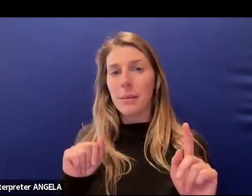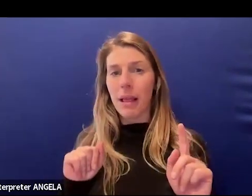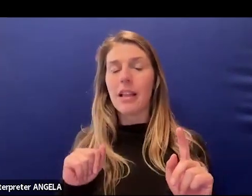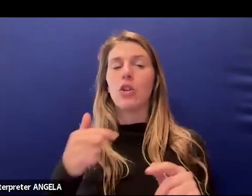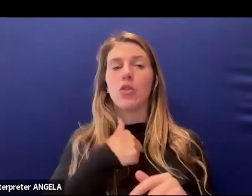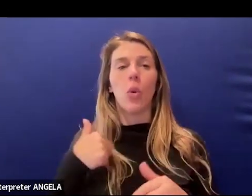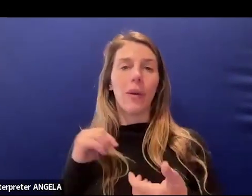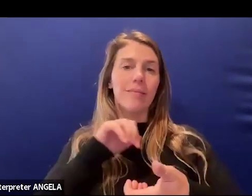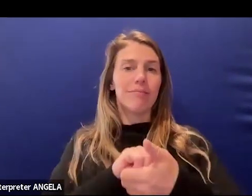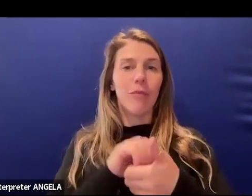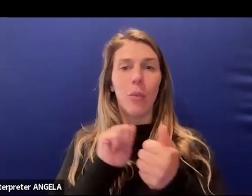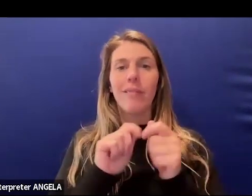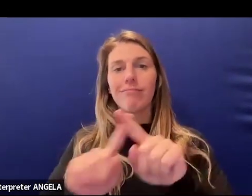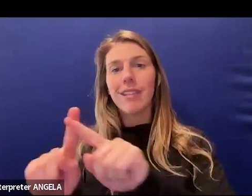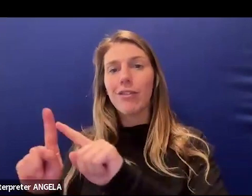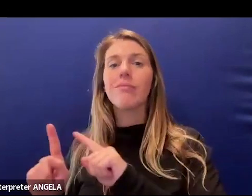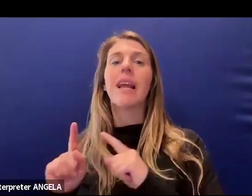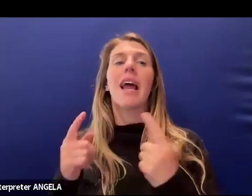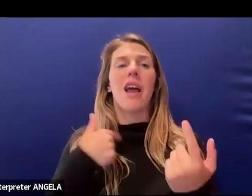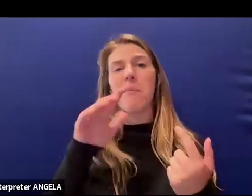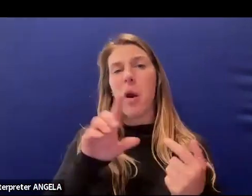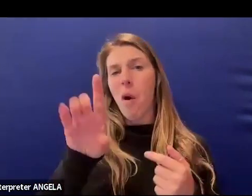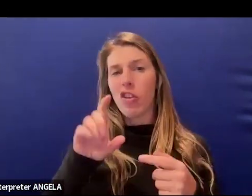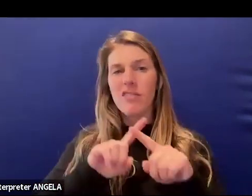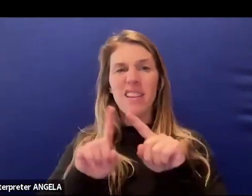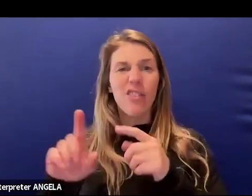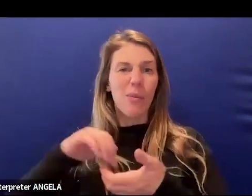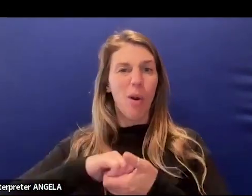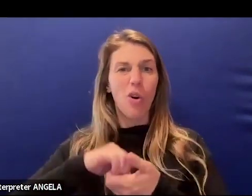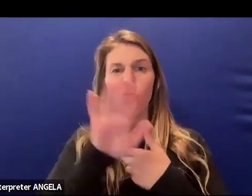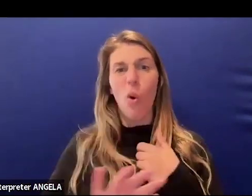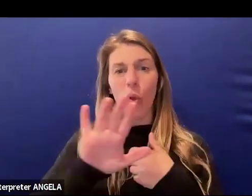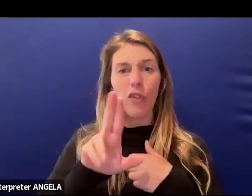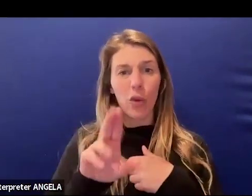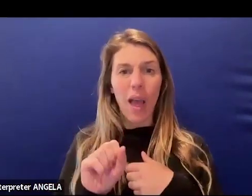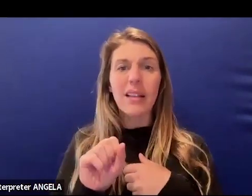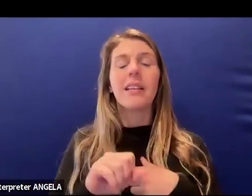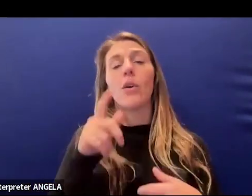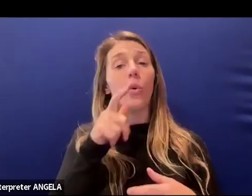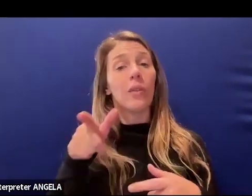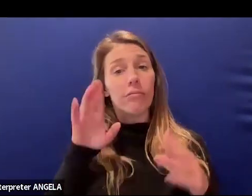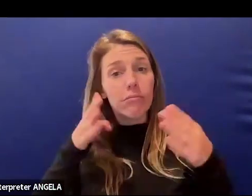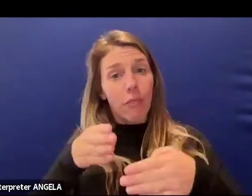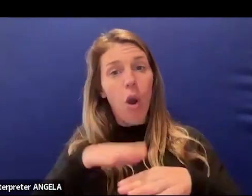We work with a network of partners. We have about just over 100 partners nationwide who are working to think